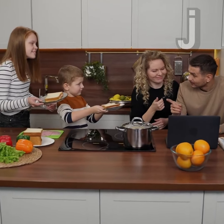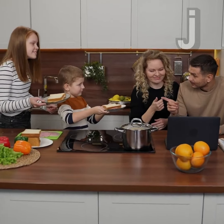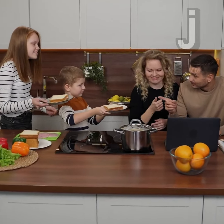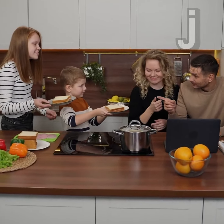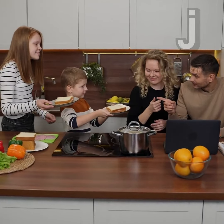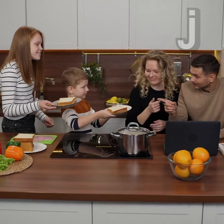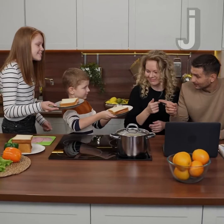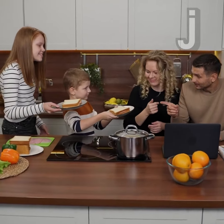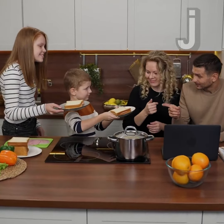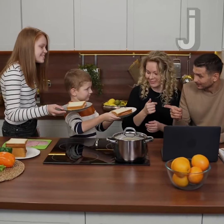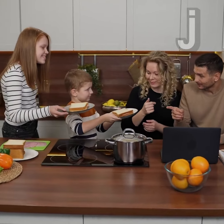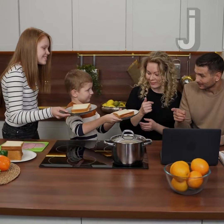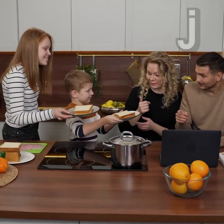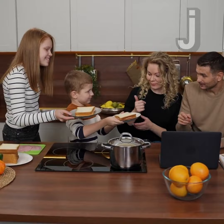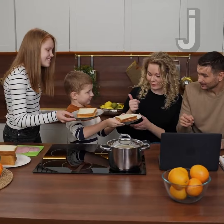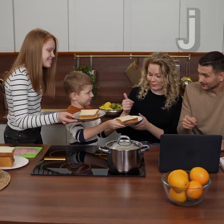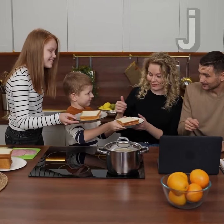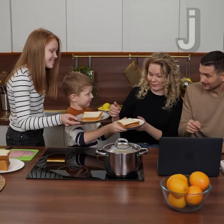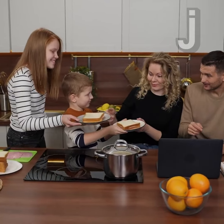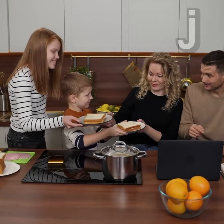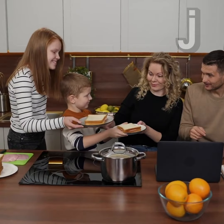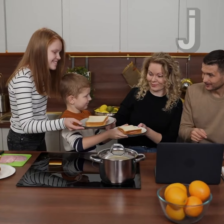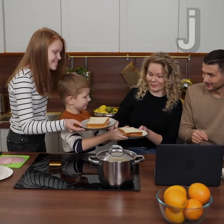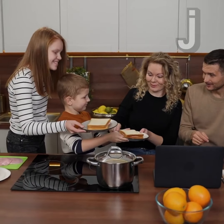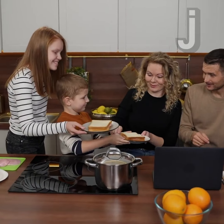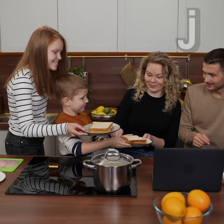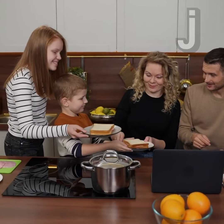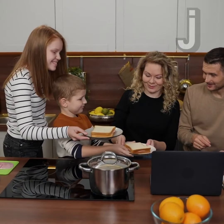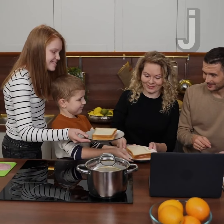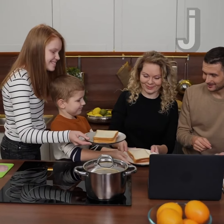THE DEAF COMMUNITY. HEARING PEOPLE WHO ARE PROFICIENT IN ASL ALSO DEVELOP A STRONG APPRECIATION